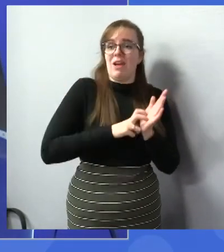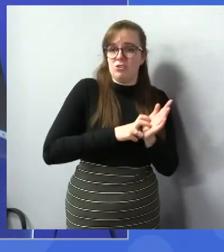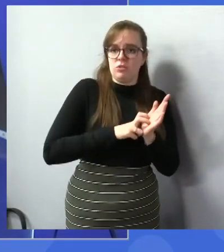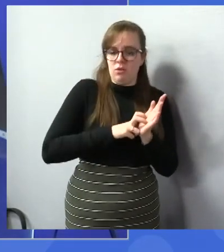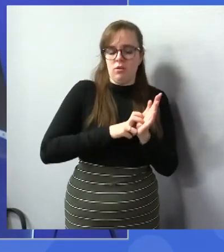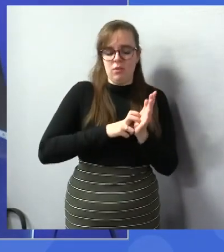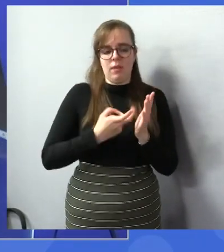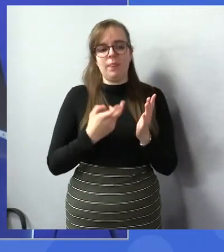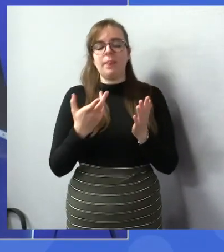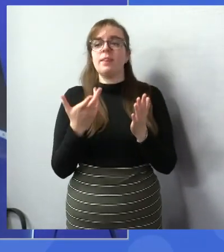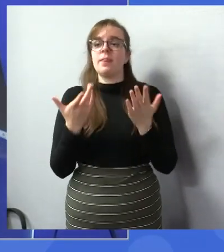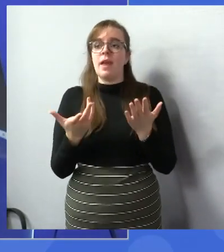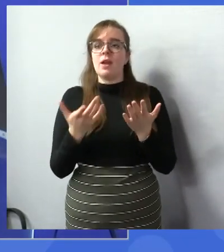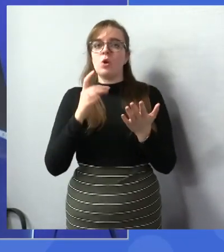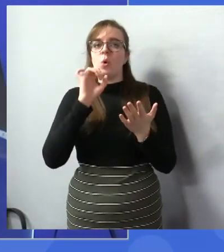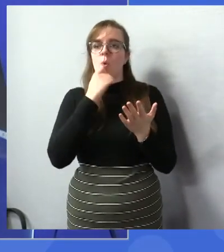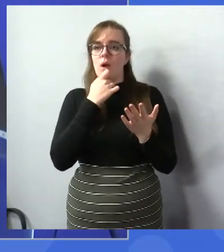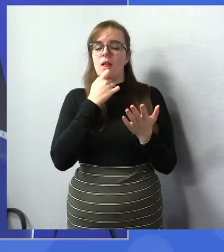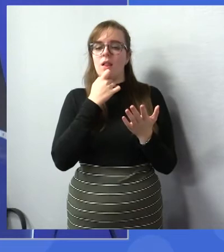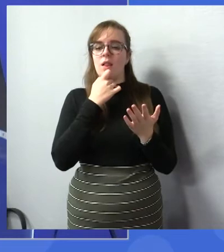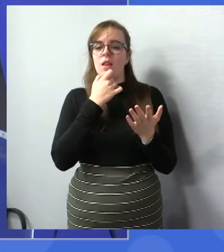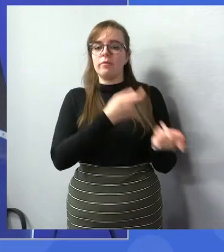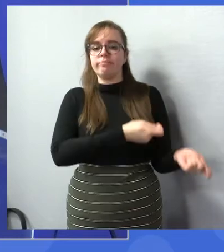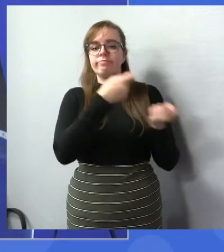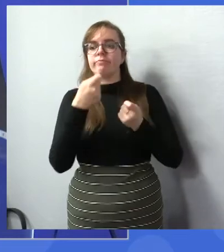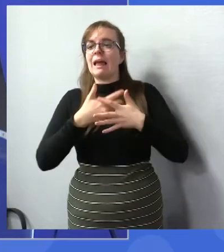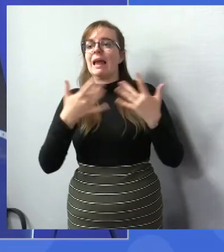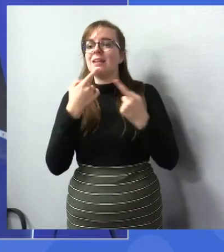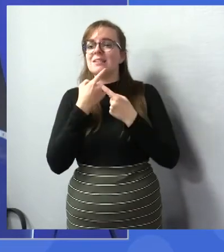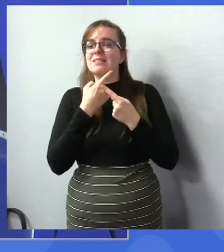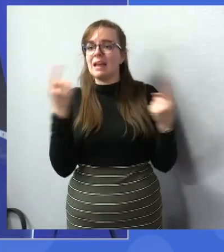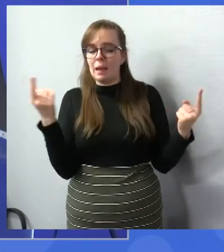we'll do then is bring back any statements that assembly members feel